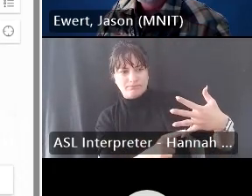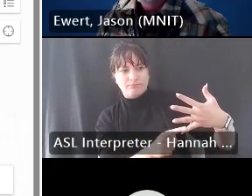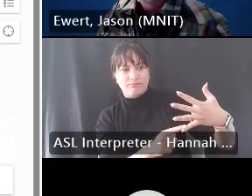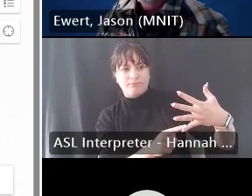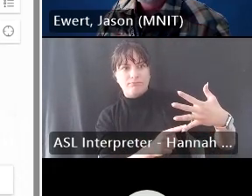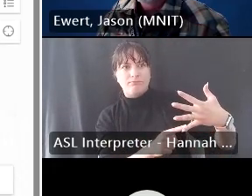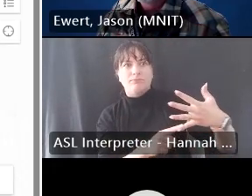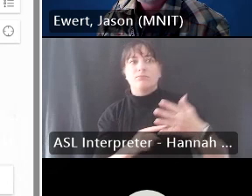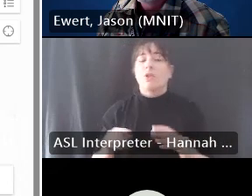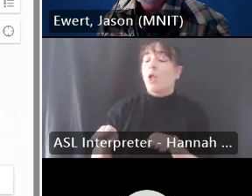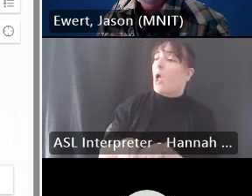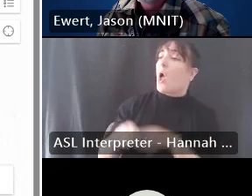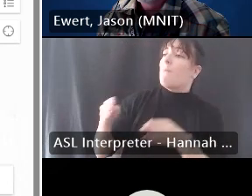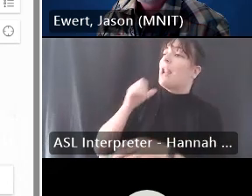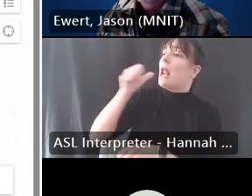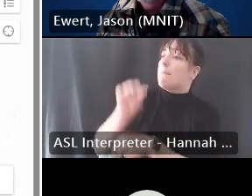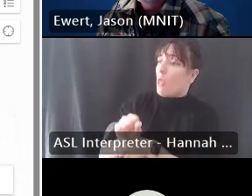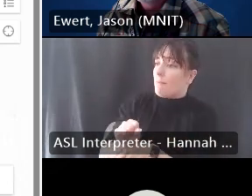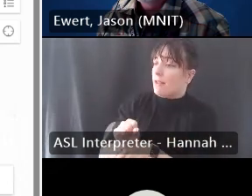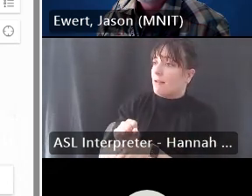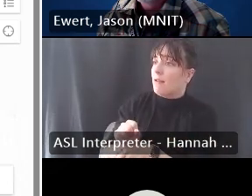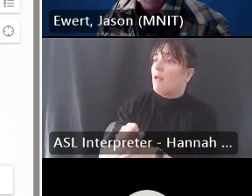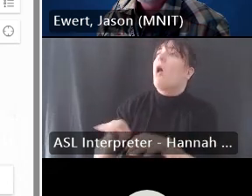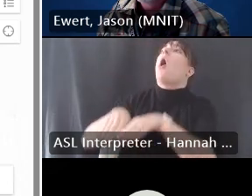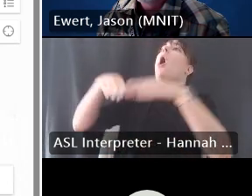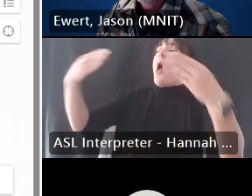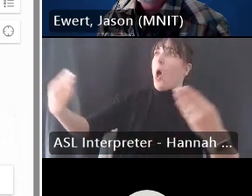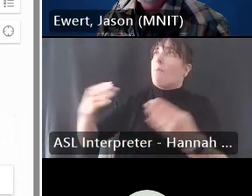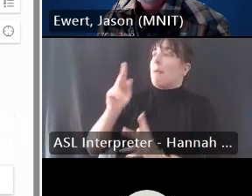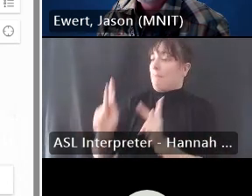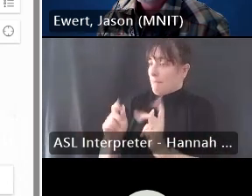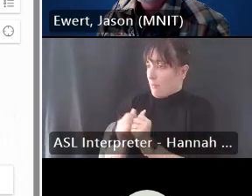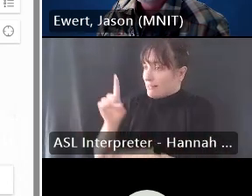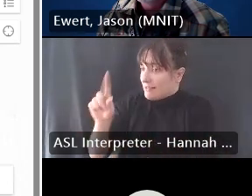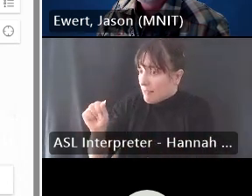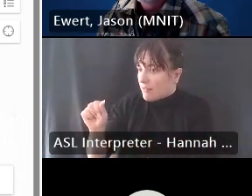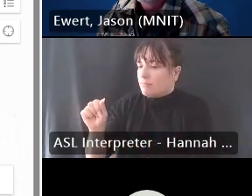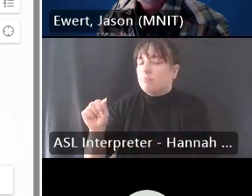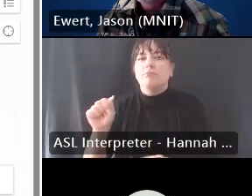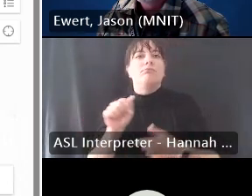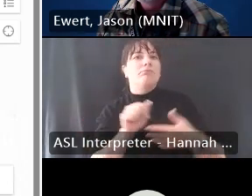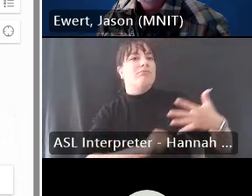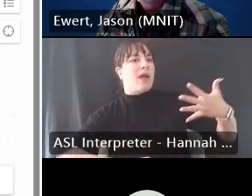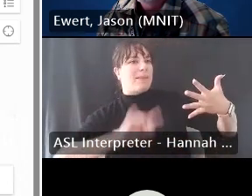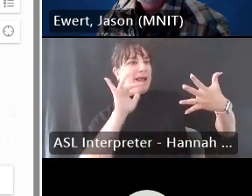Open the People with Disabilities Stressor Overview button. Then choose People with Disabilities and press Enter. Enter, group.